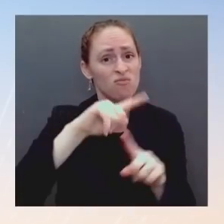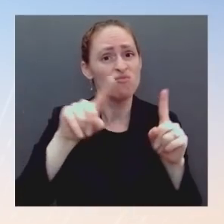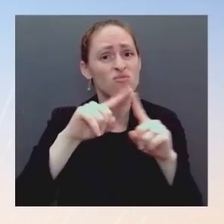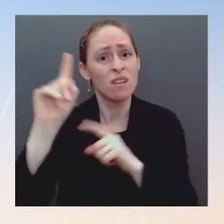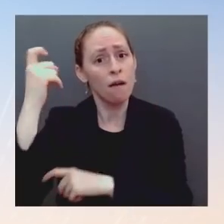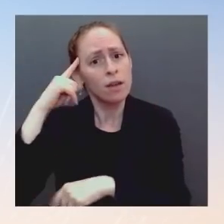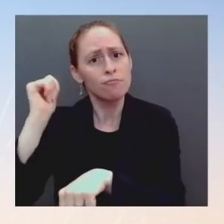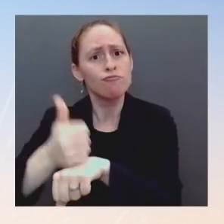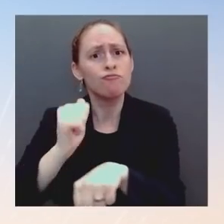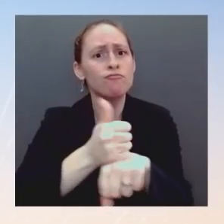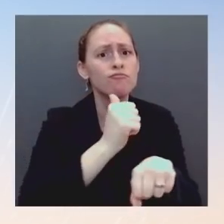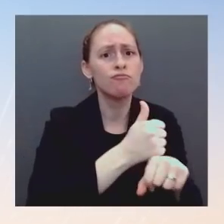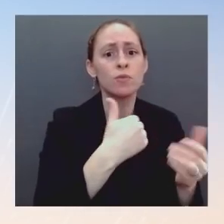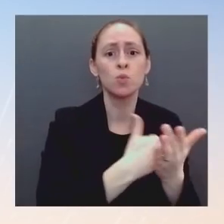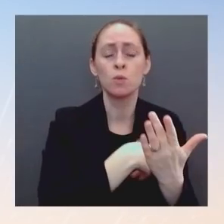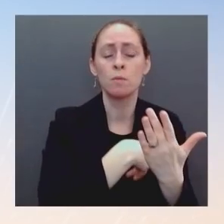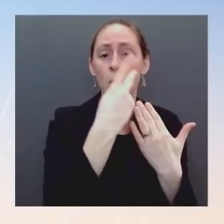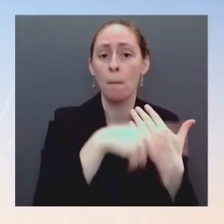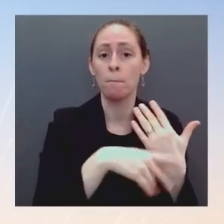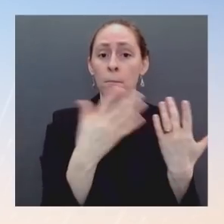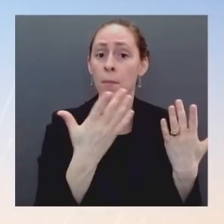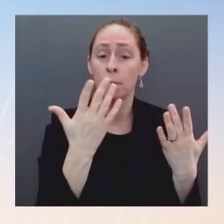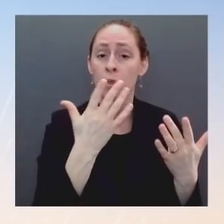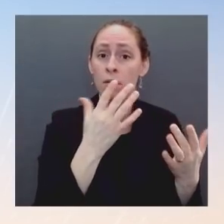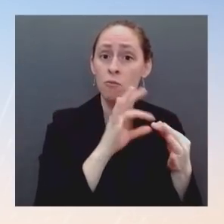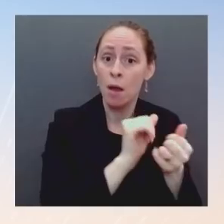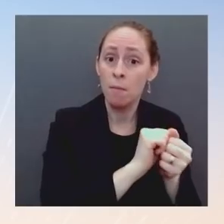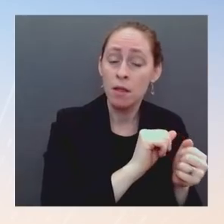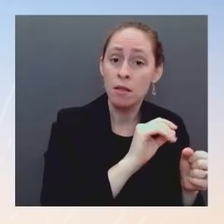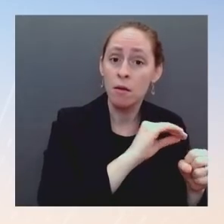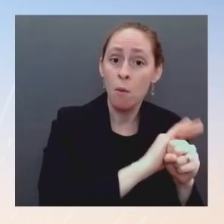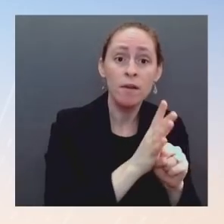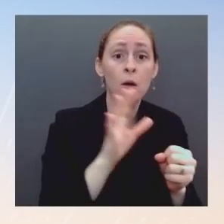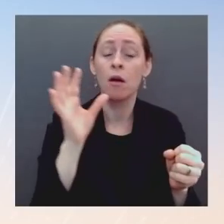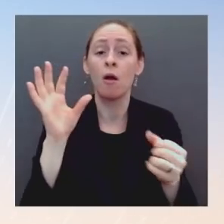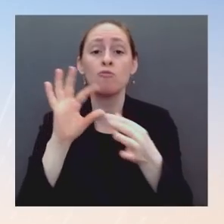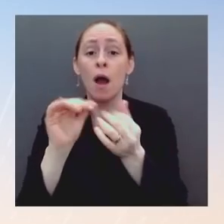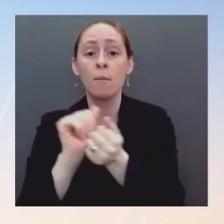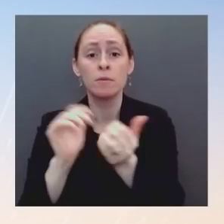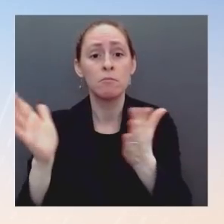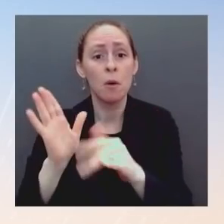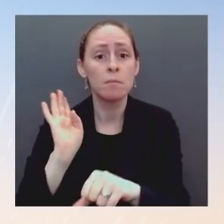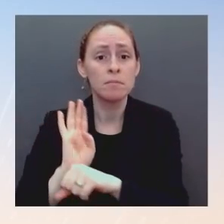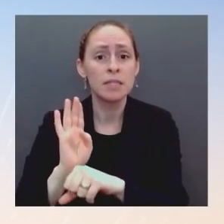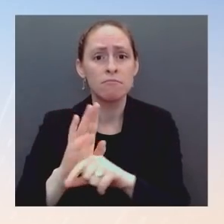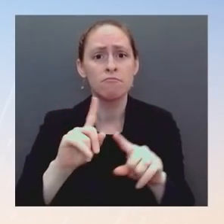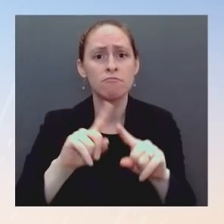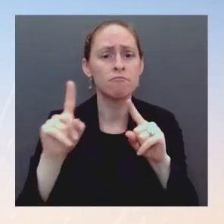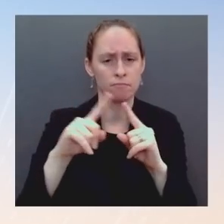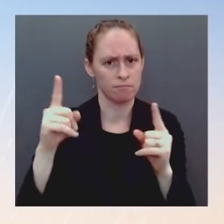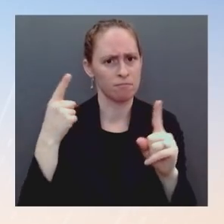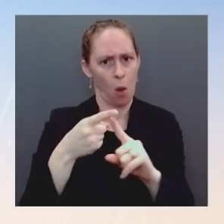And there is still some targeted assistance that leaders still want, they need, and we are delivering from the federal government.